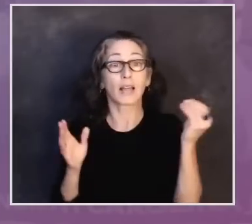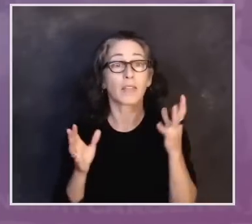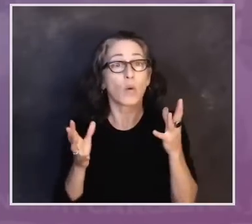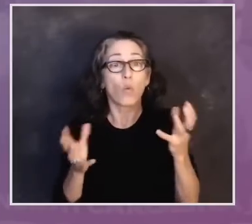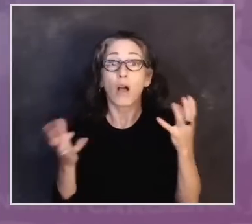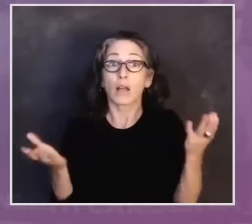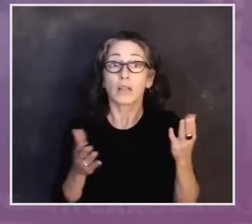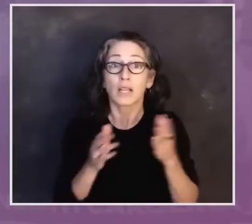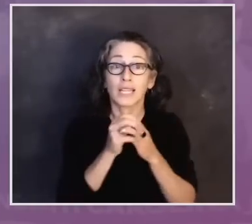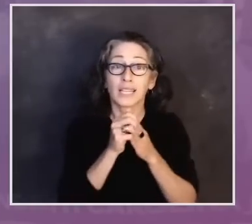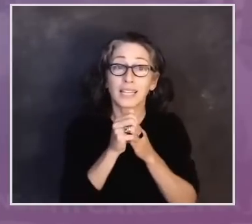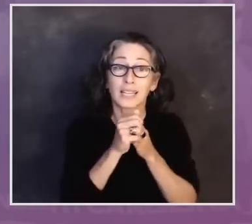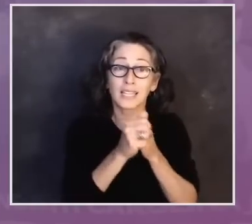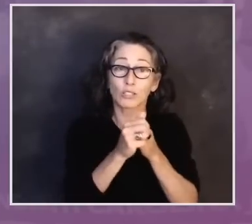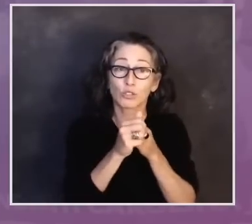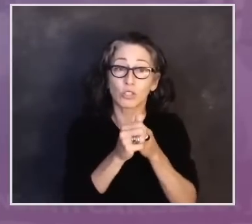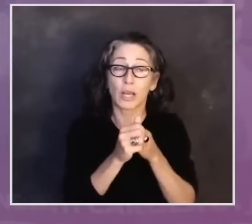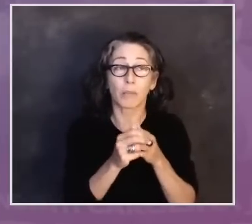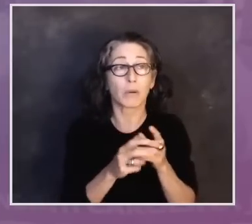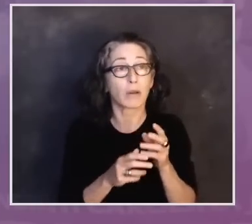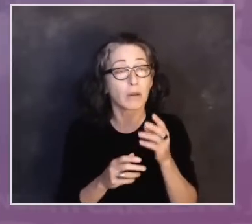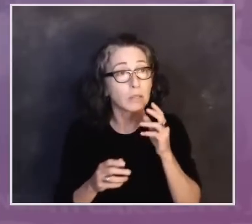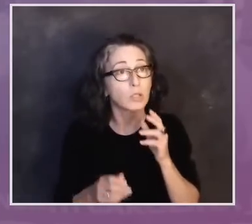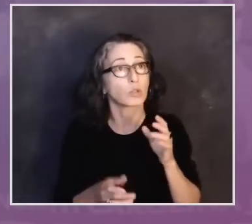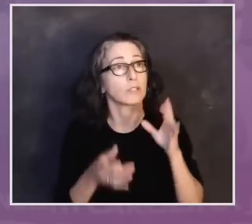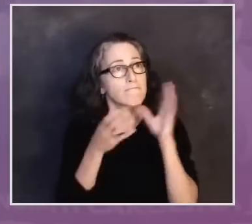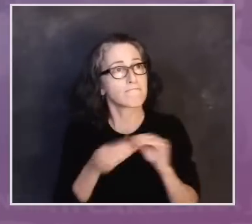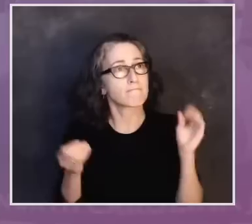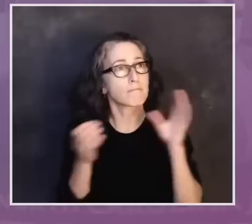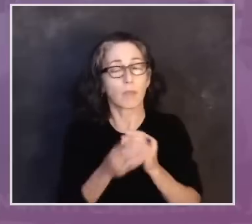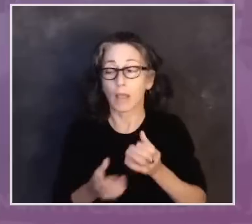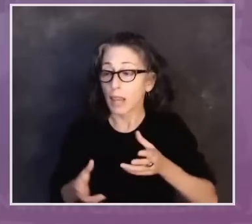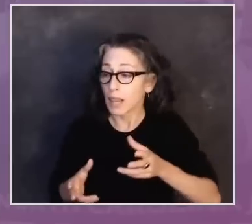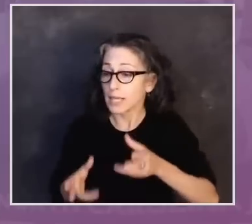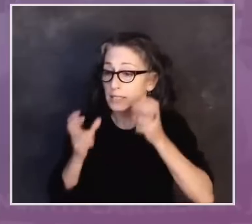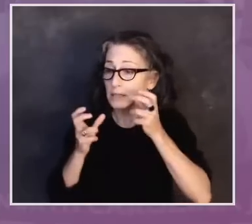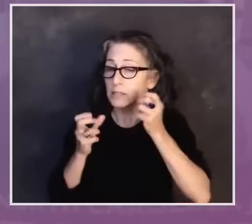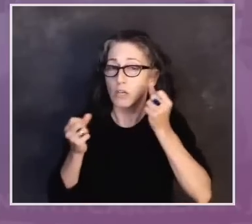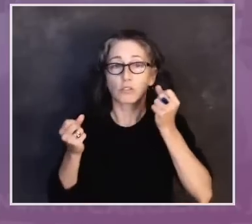DISRESPECTED. AND THEY ARE LOOKING FOR